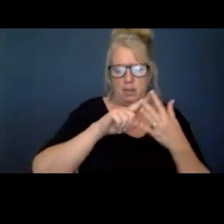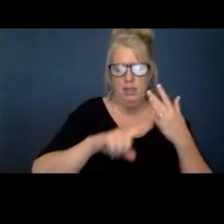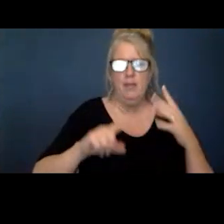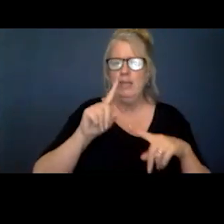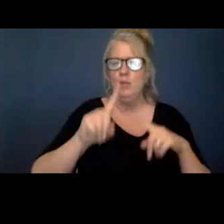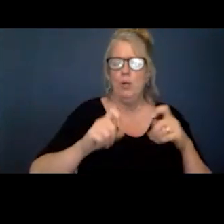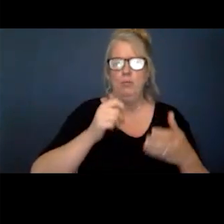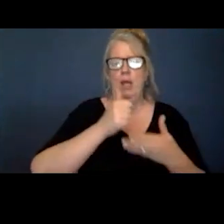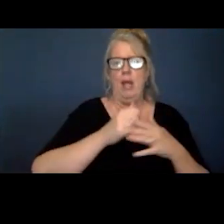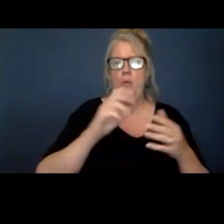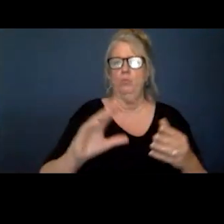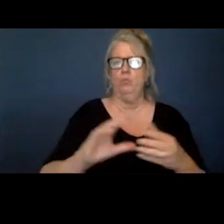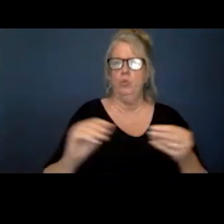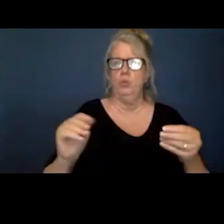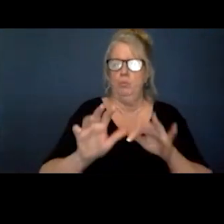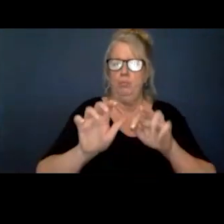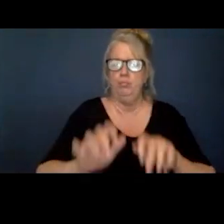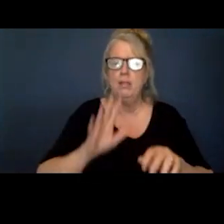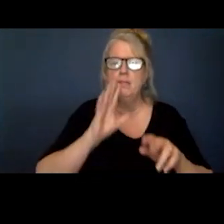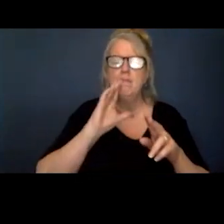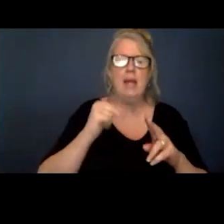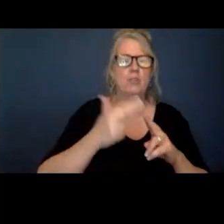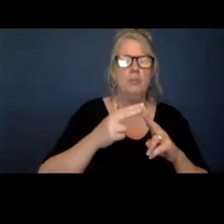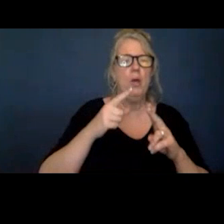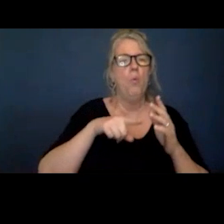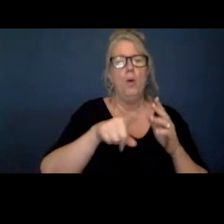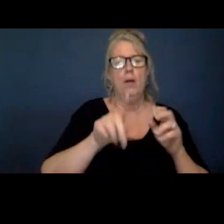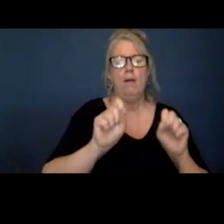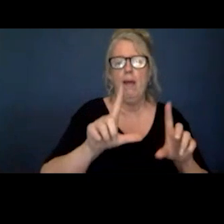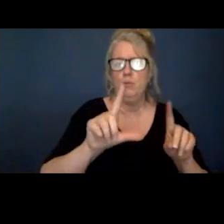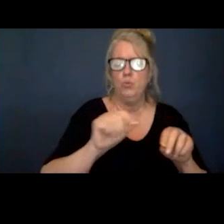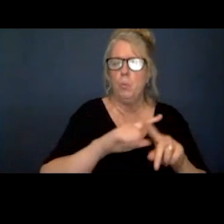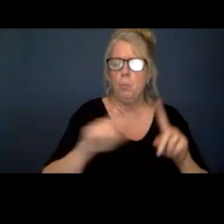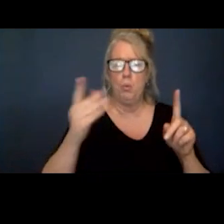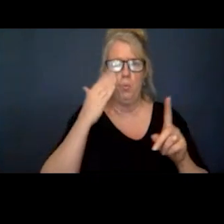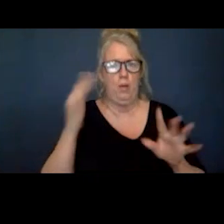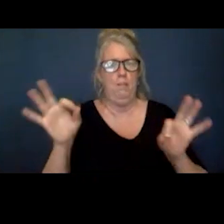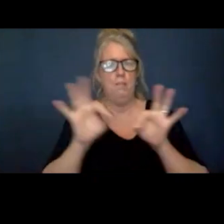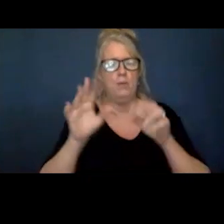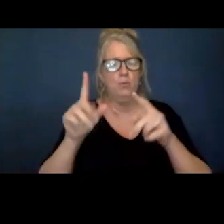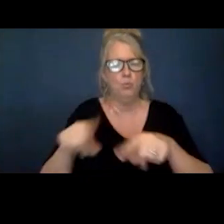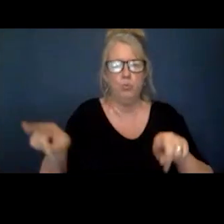to shape a message that's not just about what you can do, but why it matters to them. On the